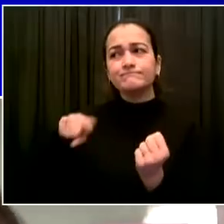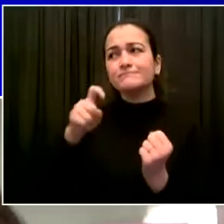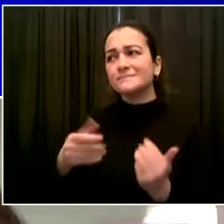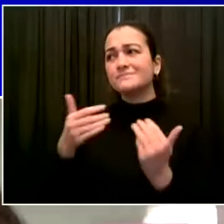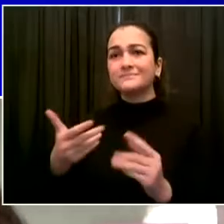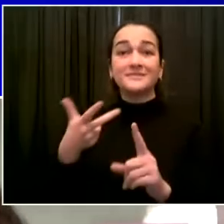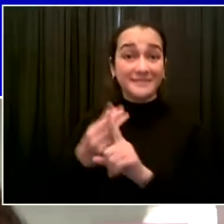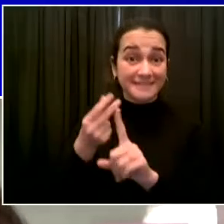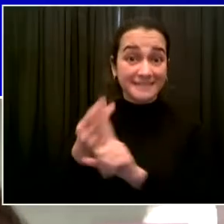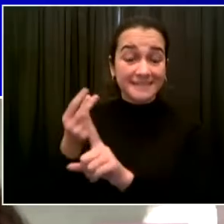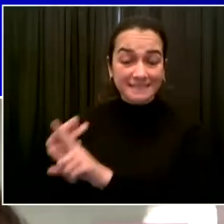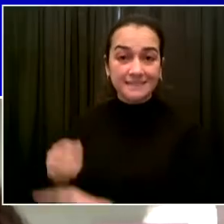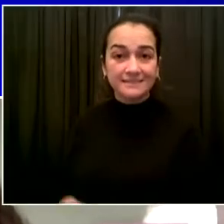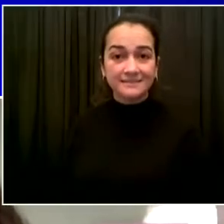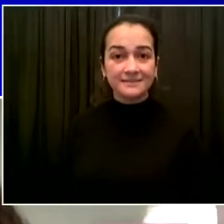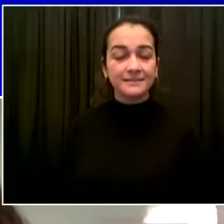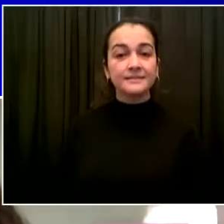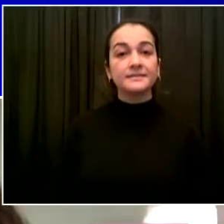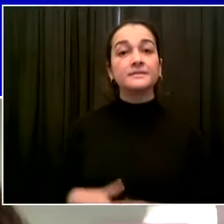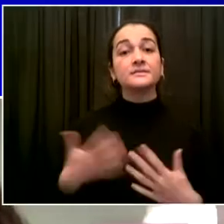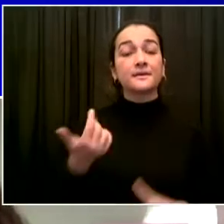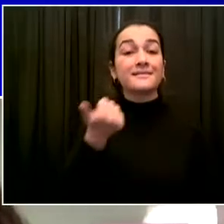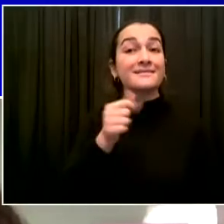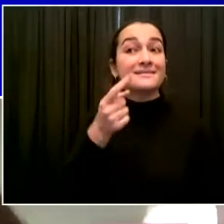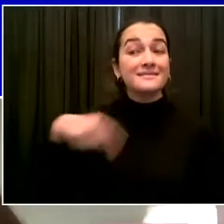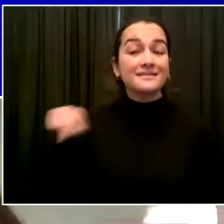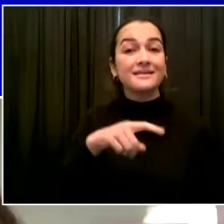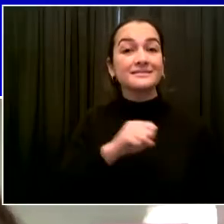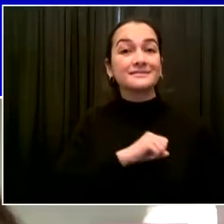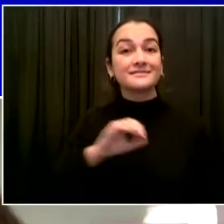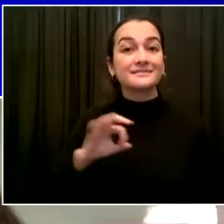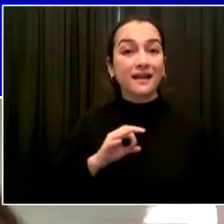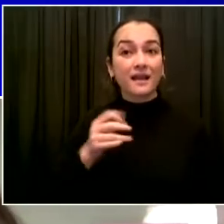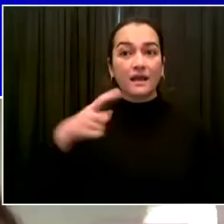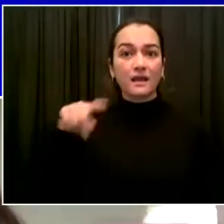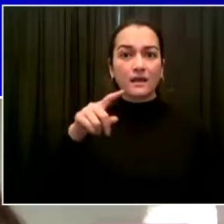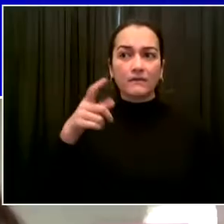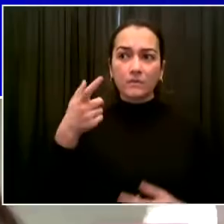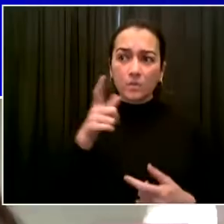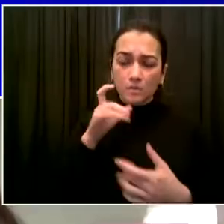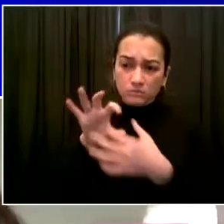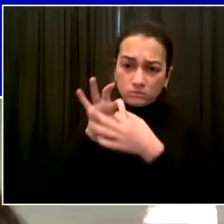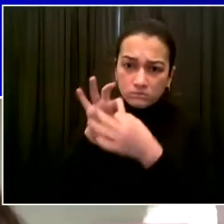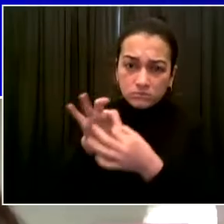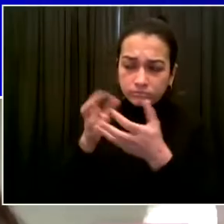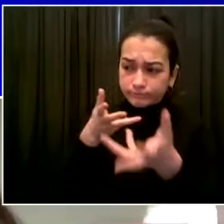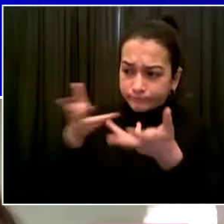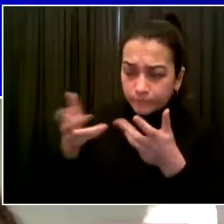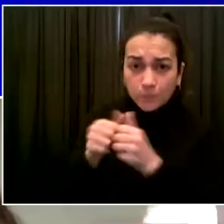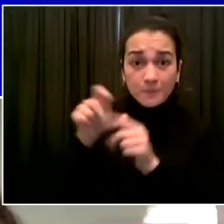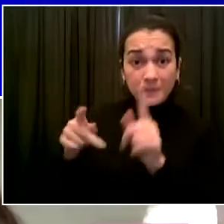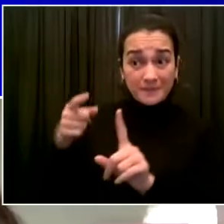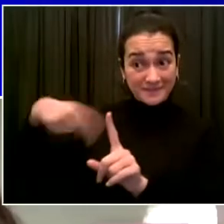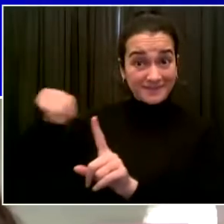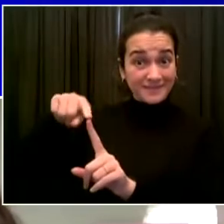AND IT HELPS. THANK YOU, COUNCILMEMBER AND EVERYONE WHO IS OUT THERE DOING THE WORK VACCINATED NEW